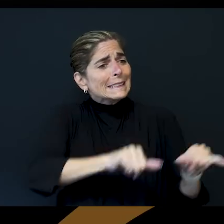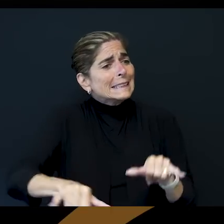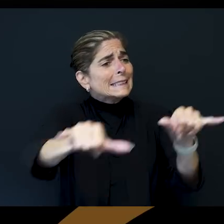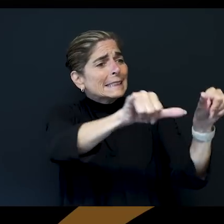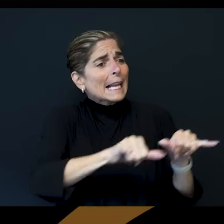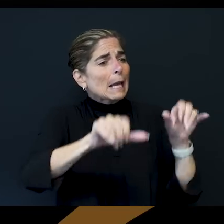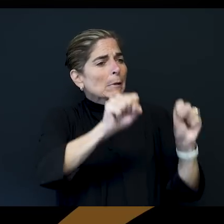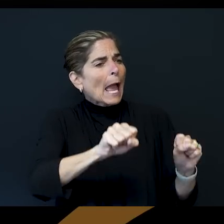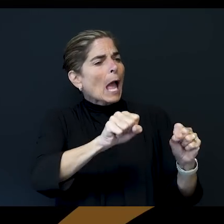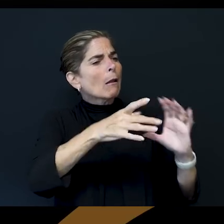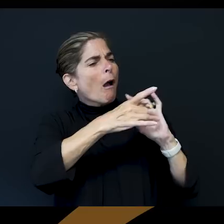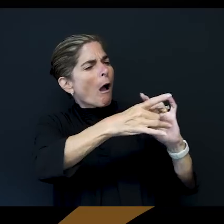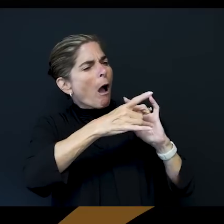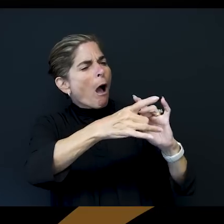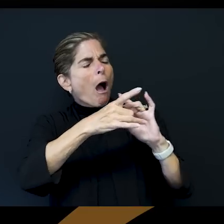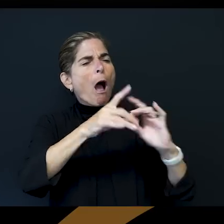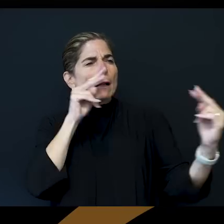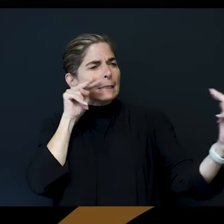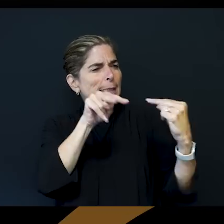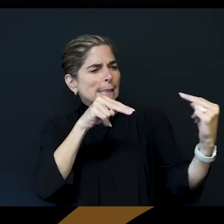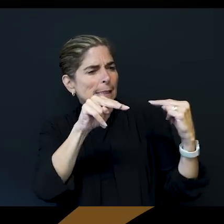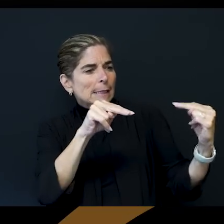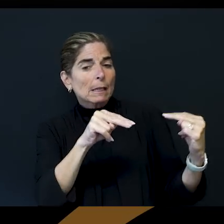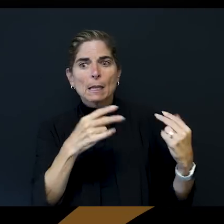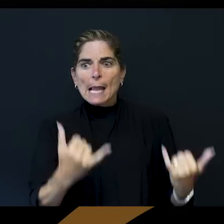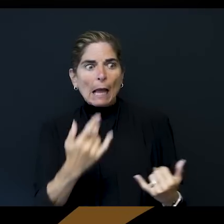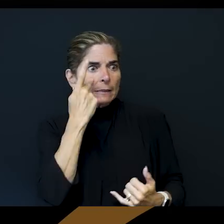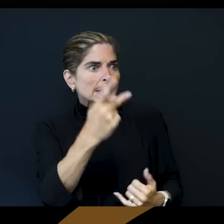To see your child excel and play wheelchair basketball,